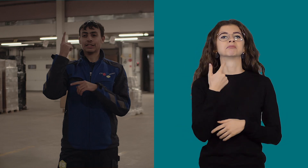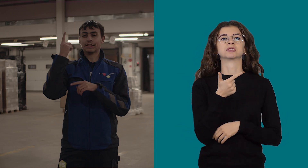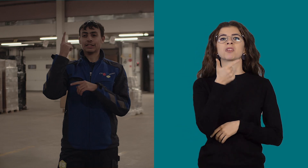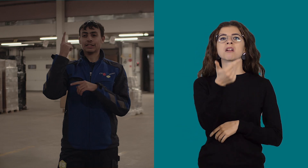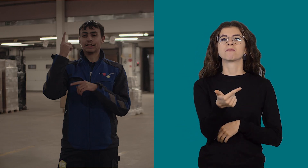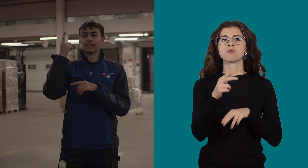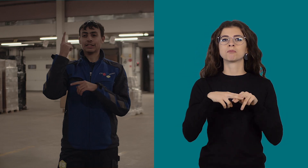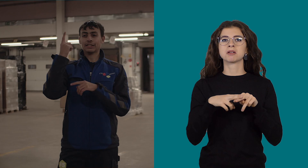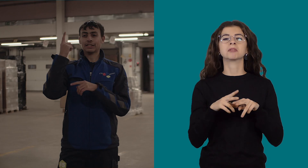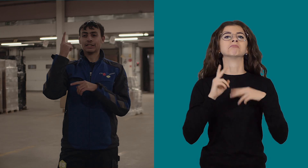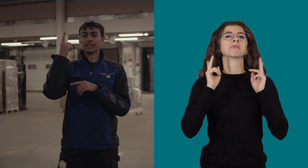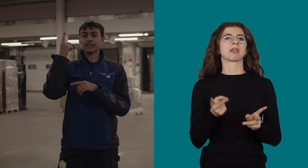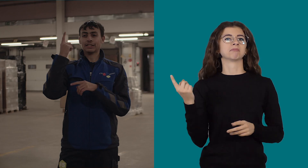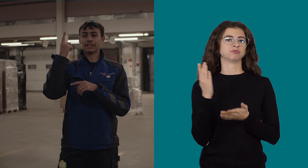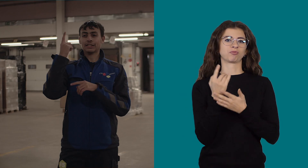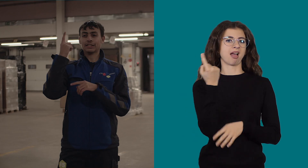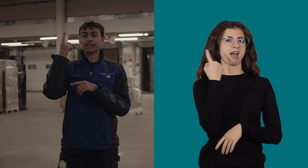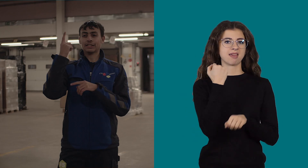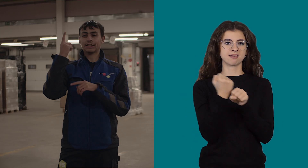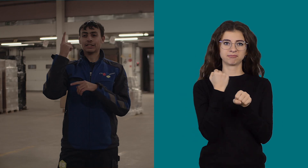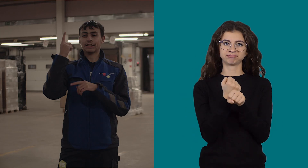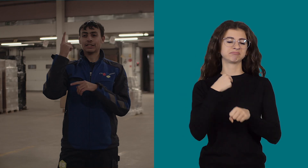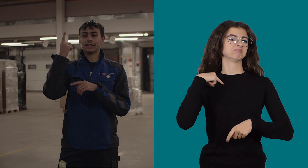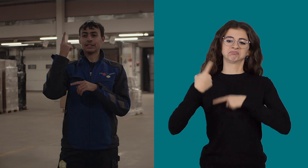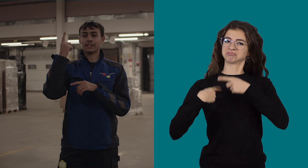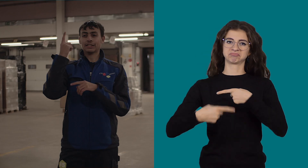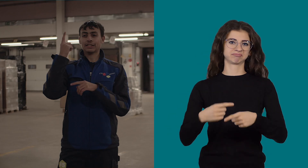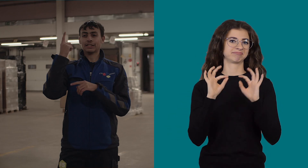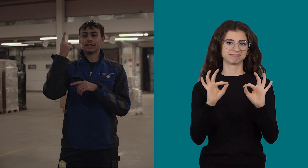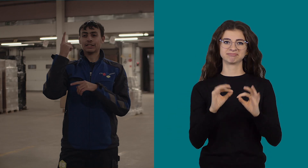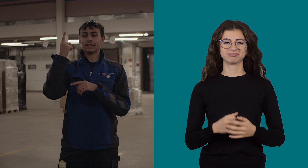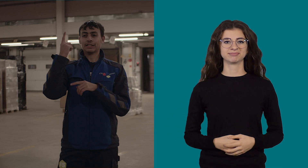After two wekks, he was able to work alone, and so far, it's been going great.